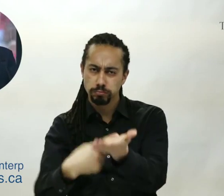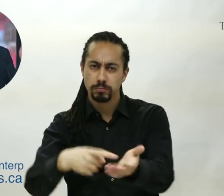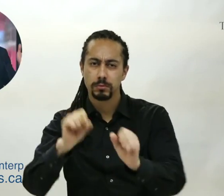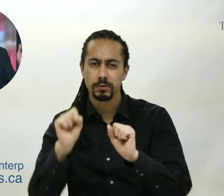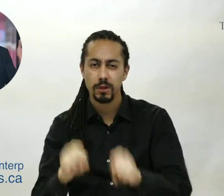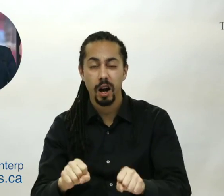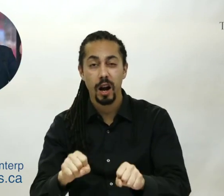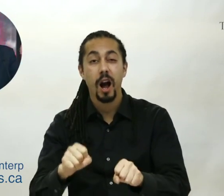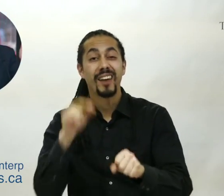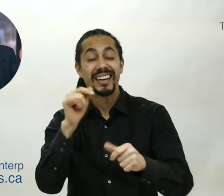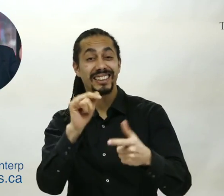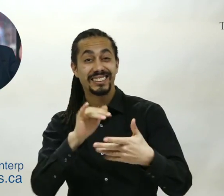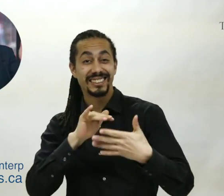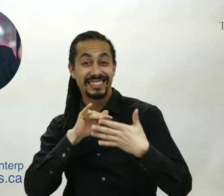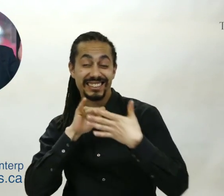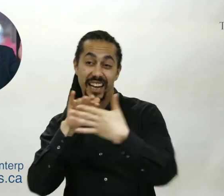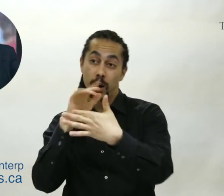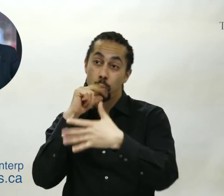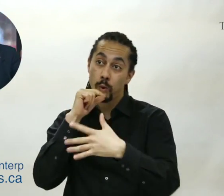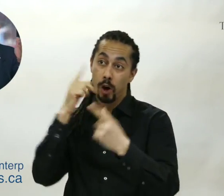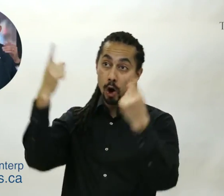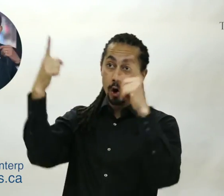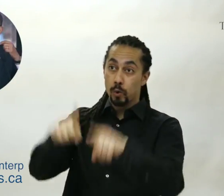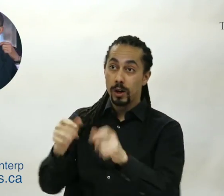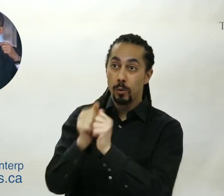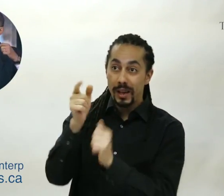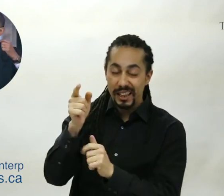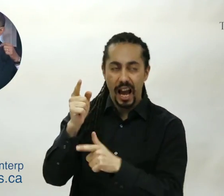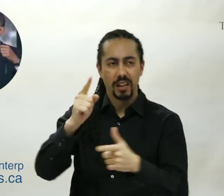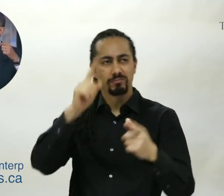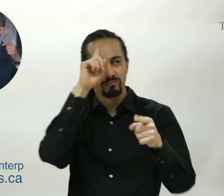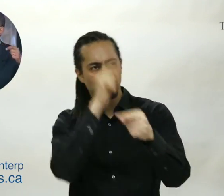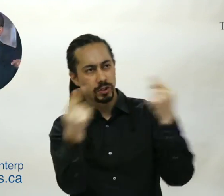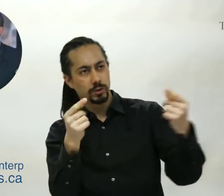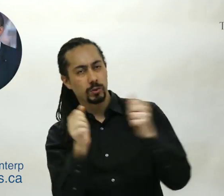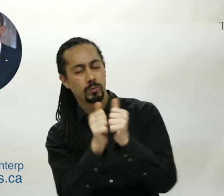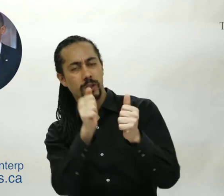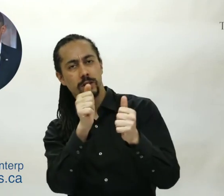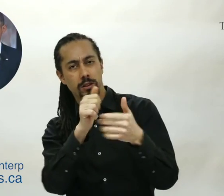the need to study not only those who you agree with, but also those who you dont